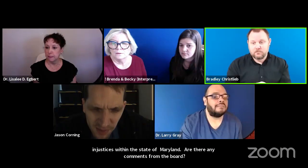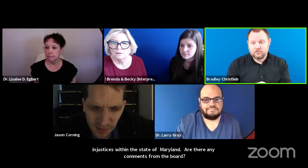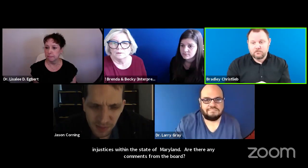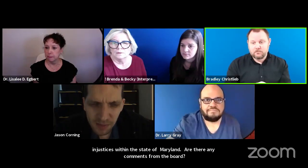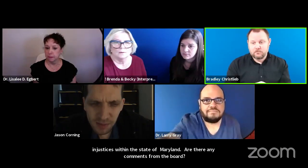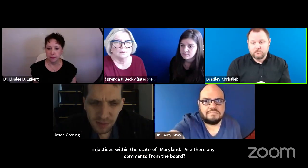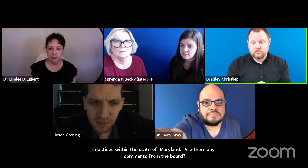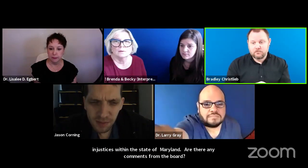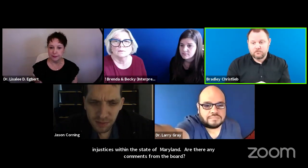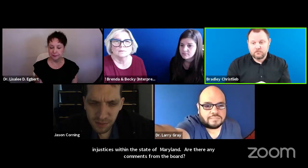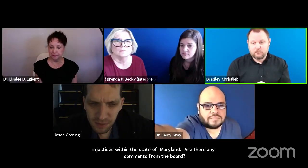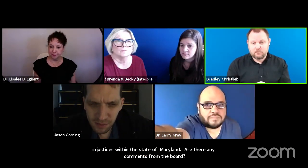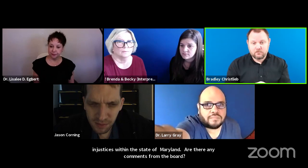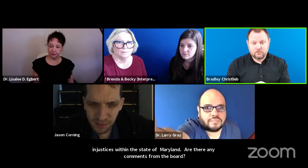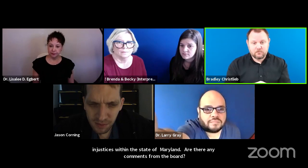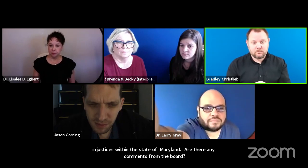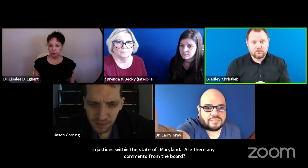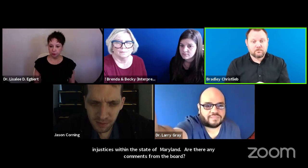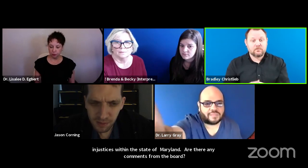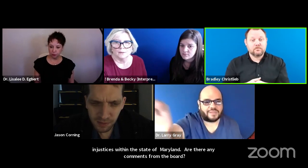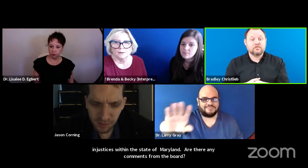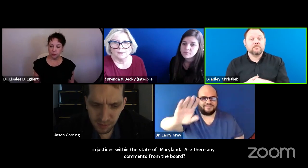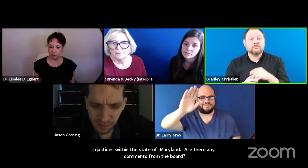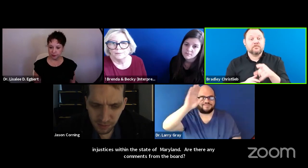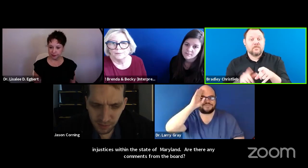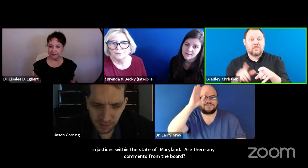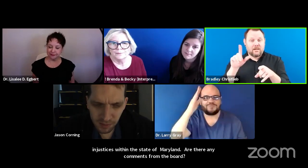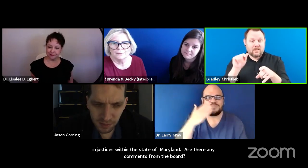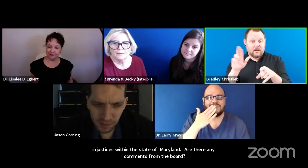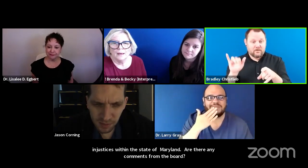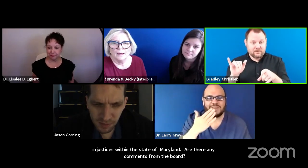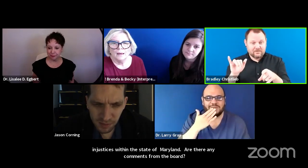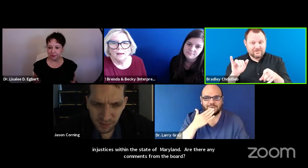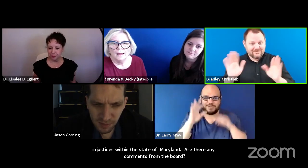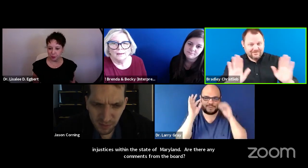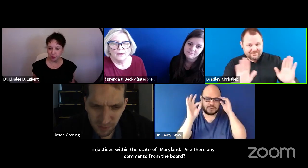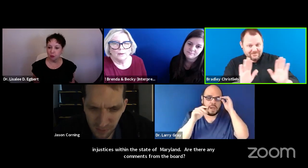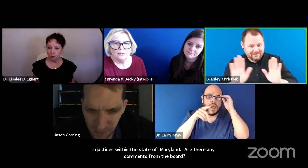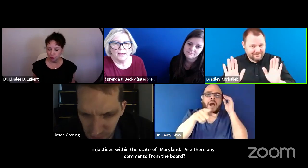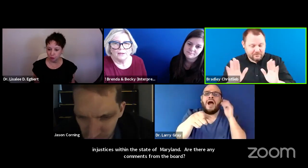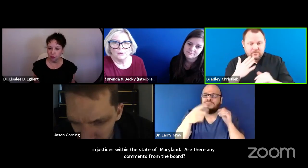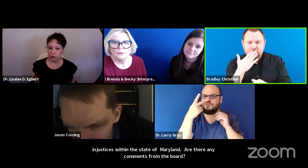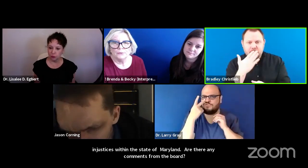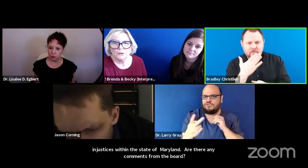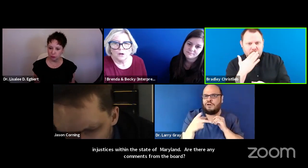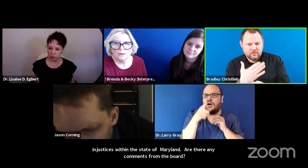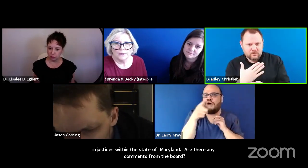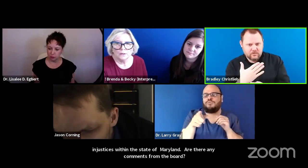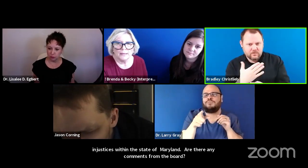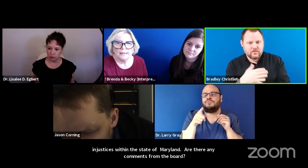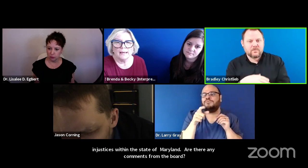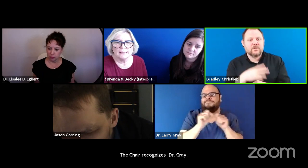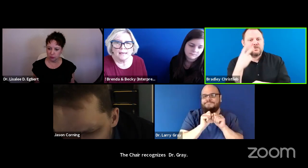Hello and thank you for calling on me.